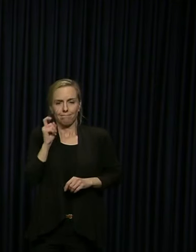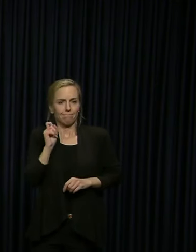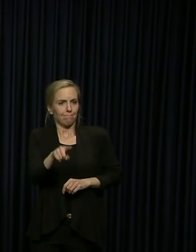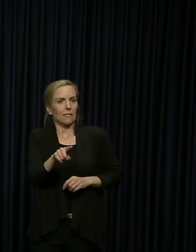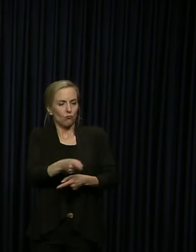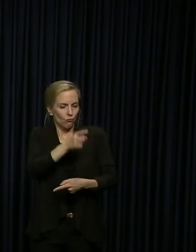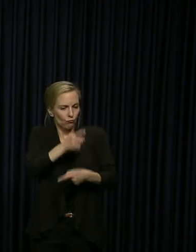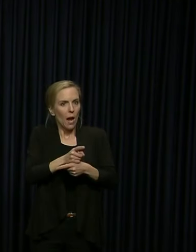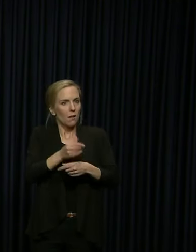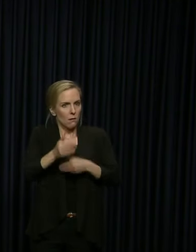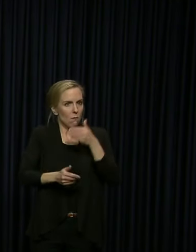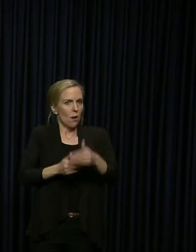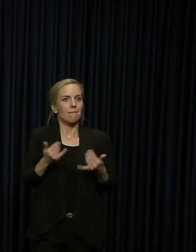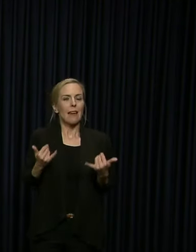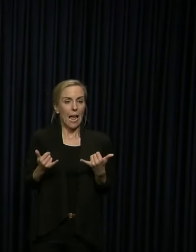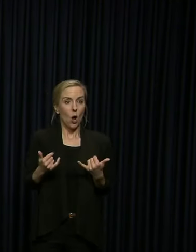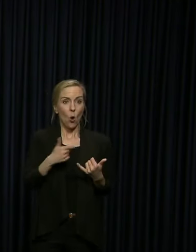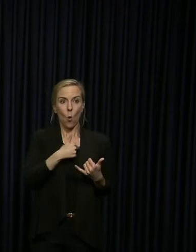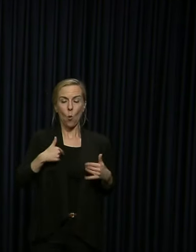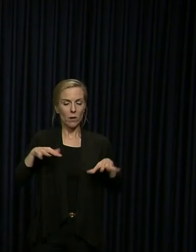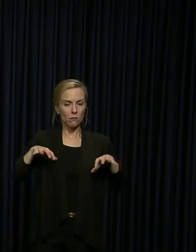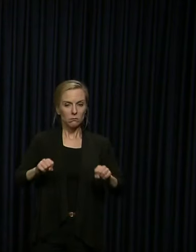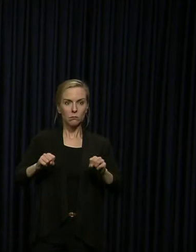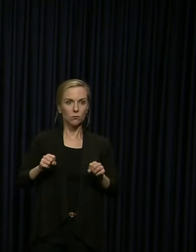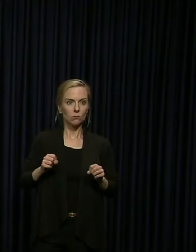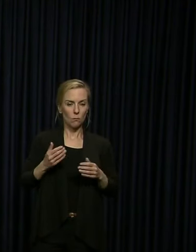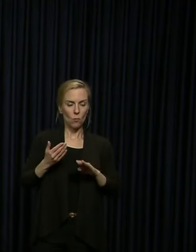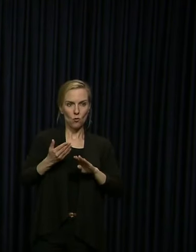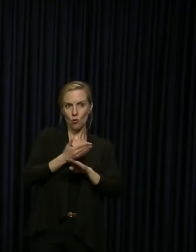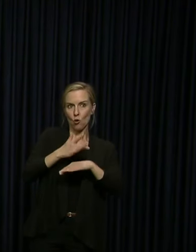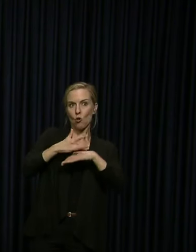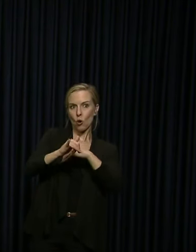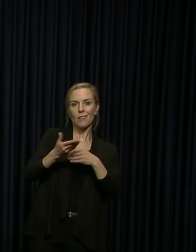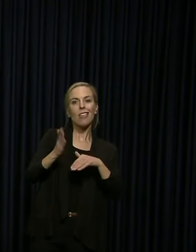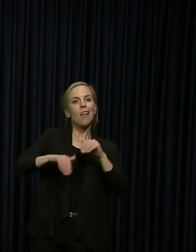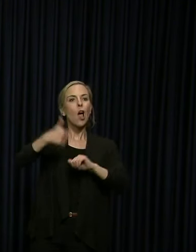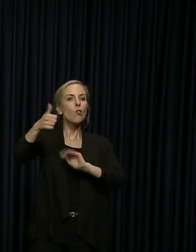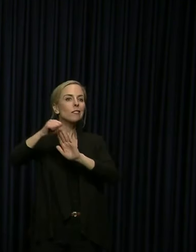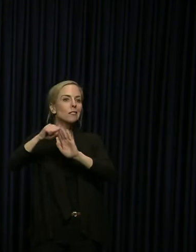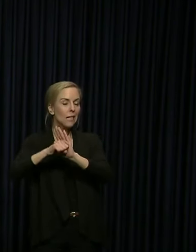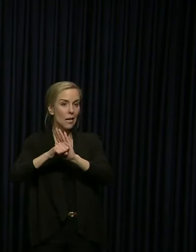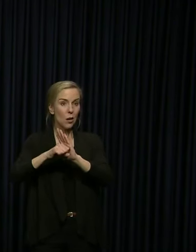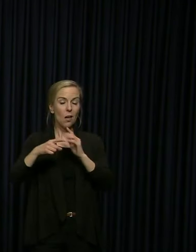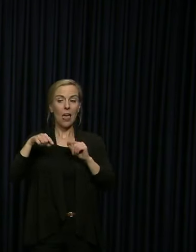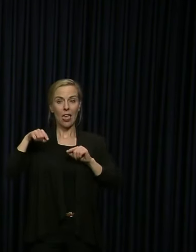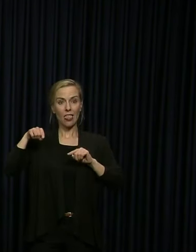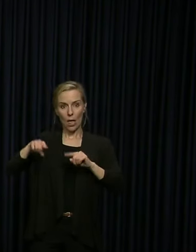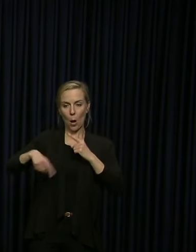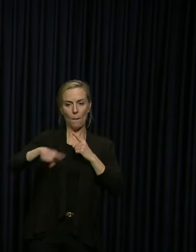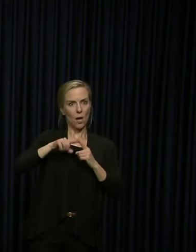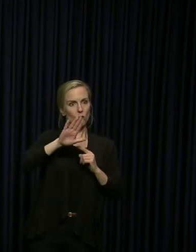PROBABLY A LITTLE BIT DIFFERENT. LOUISIANA IS A LOT LESS DENSELY POPULATED, SO PERHAPS THE THERE